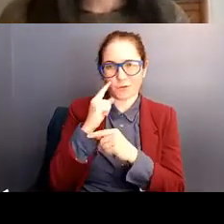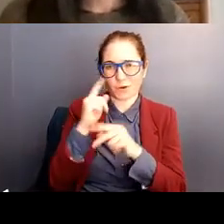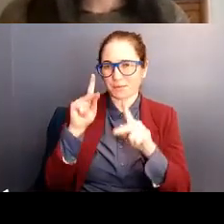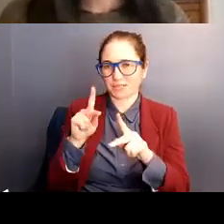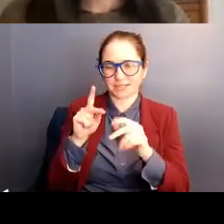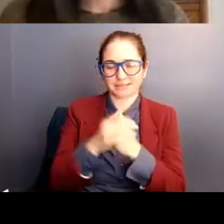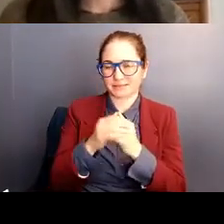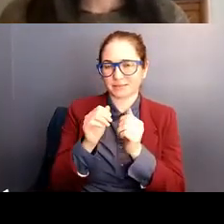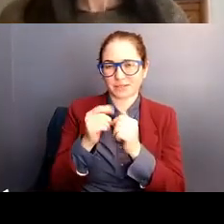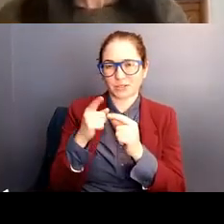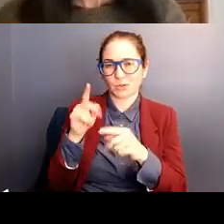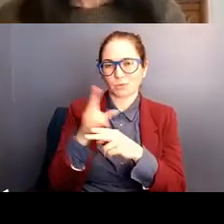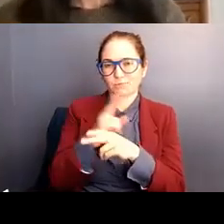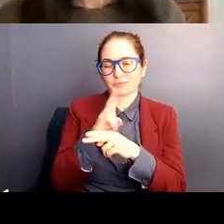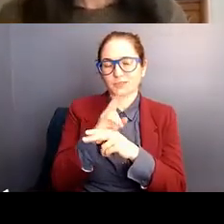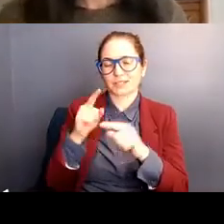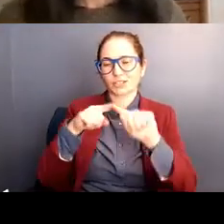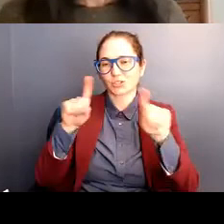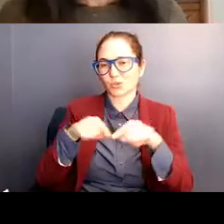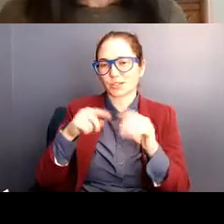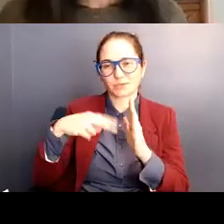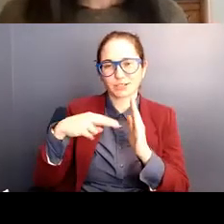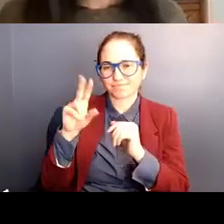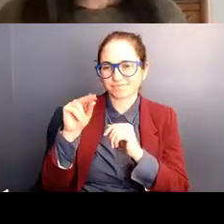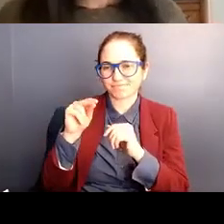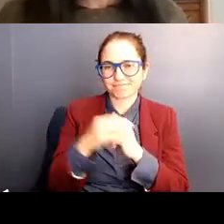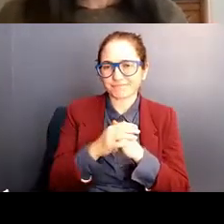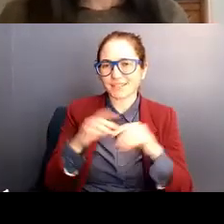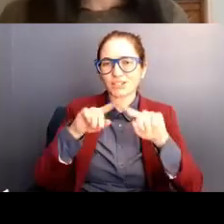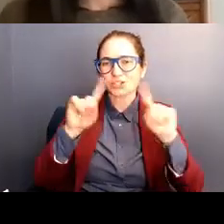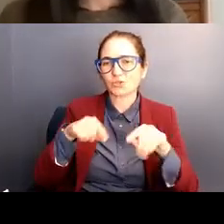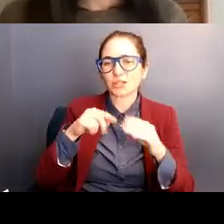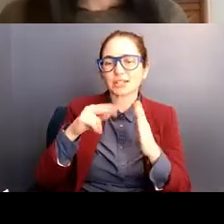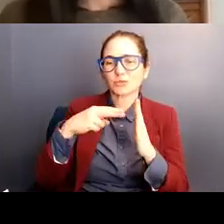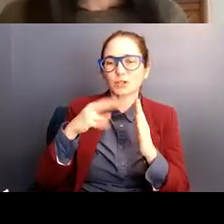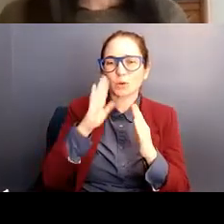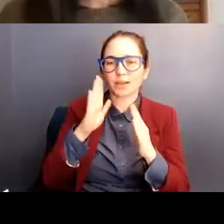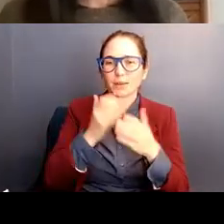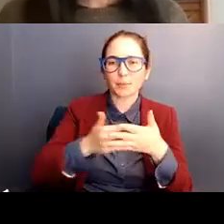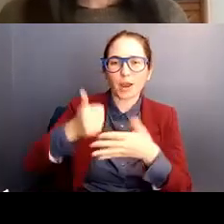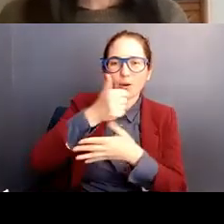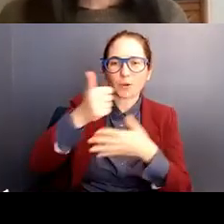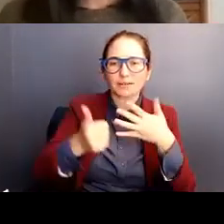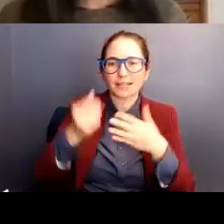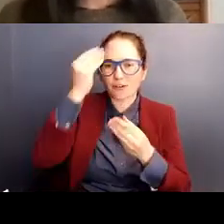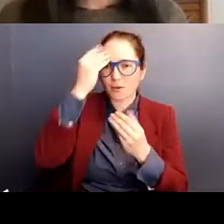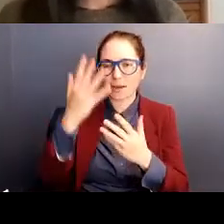who uses a screen reader, because like I said, screen readers are prioritizing information. And they actually bundle together